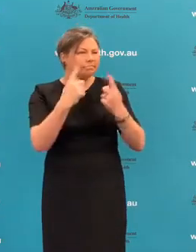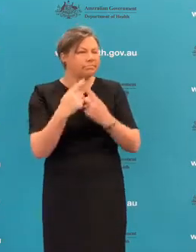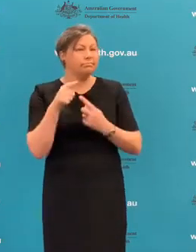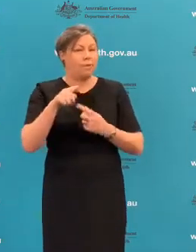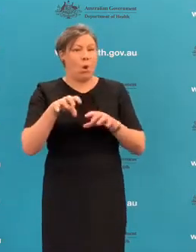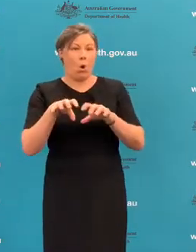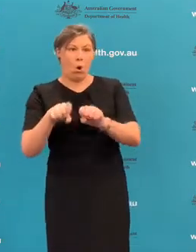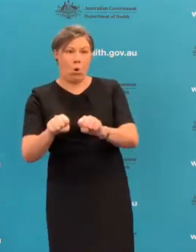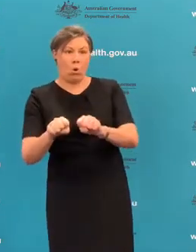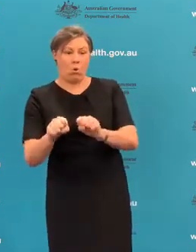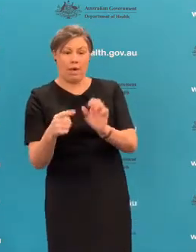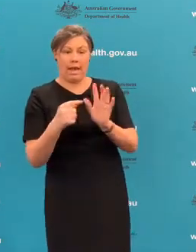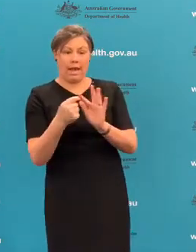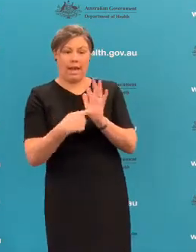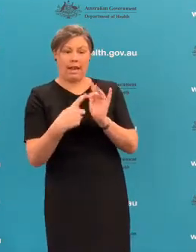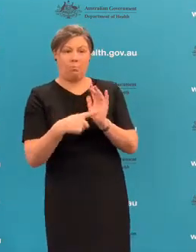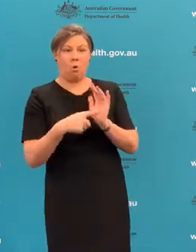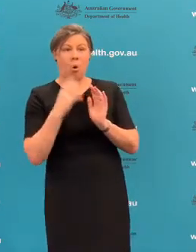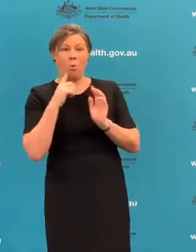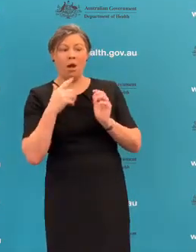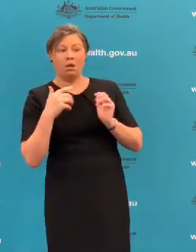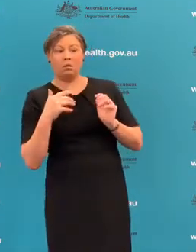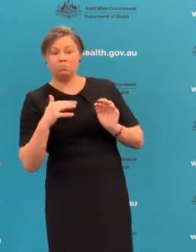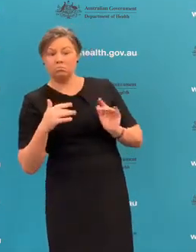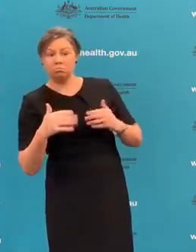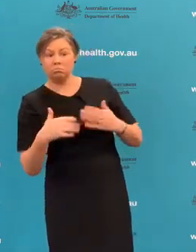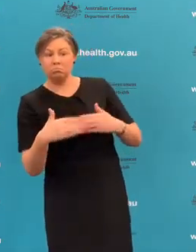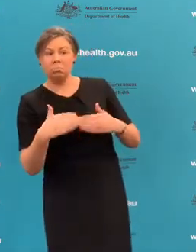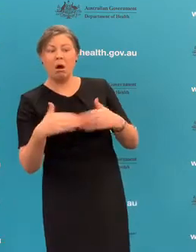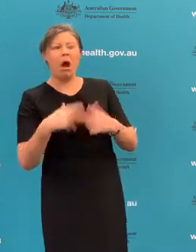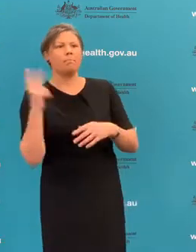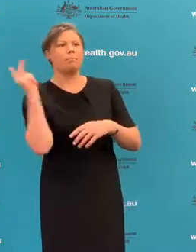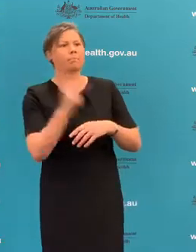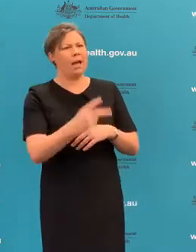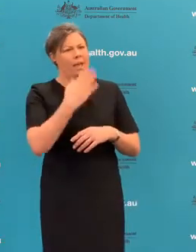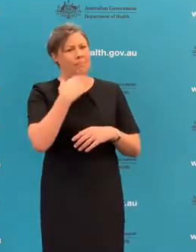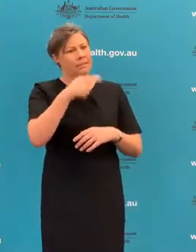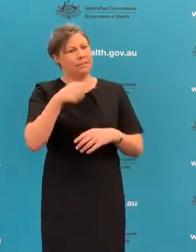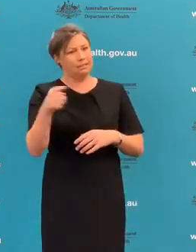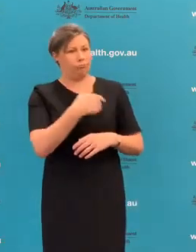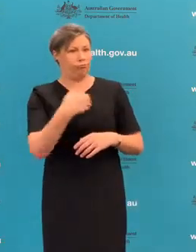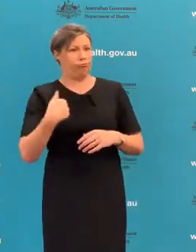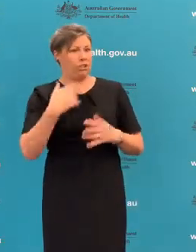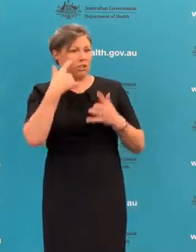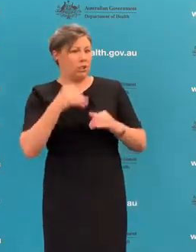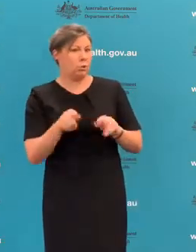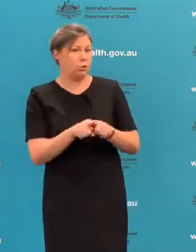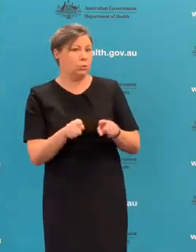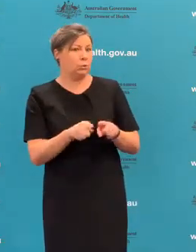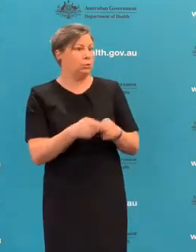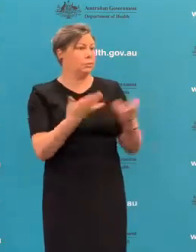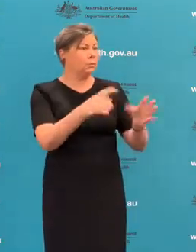So please if you have an appointment for breast screening please arrange to get that done as well. Thank you everyone I'm happy to take any questions.